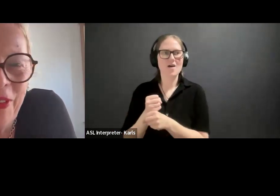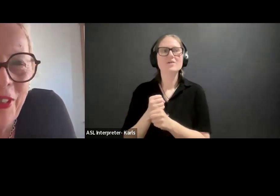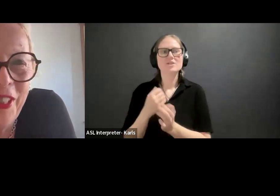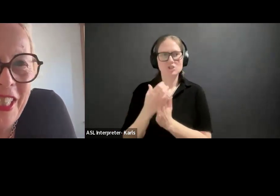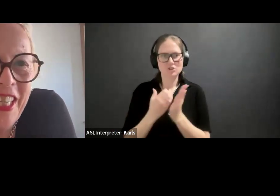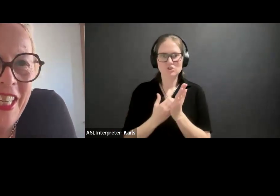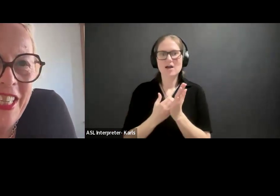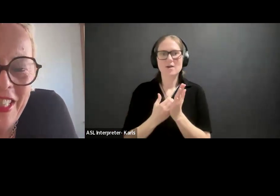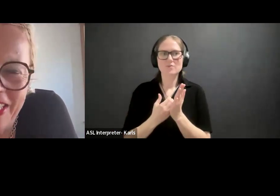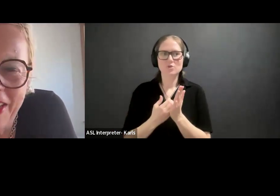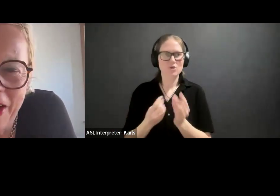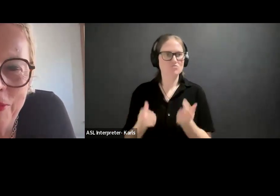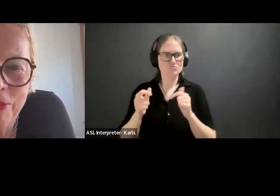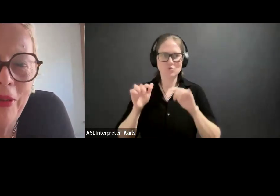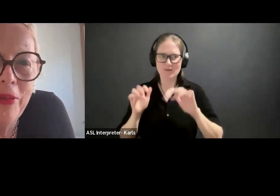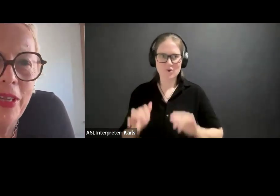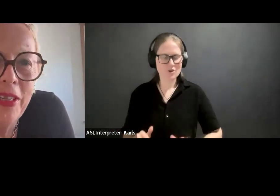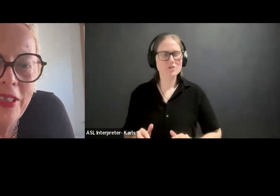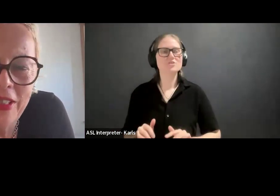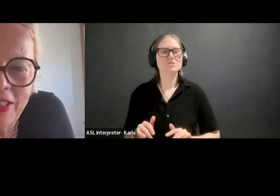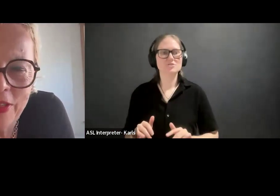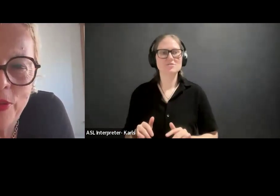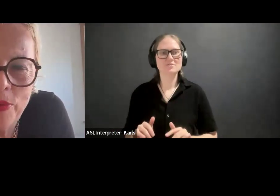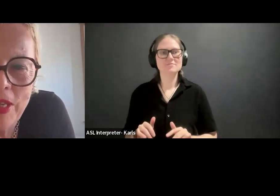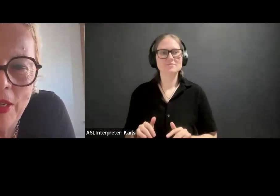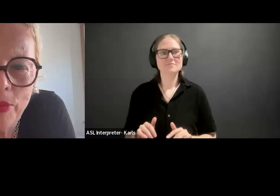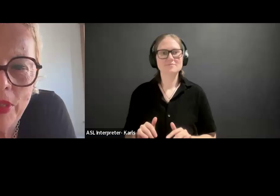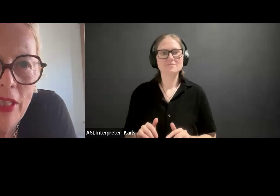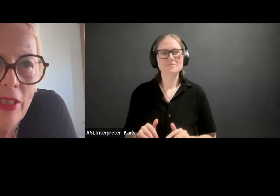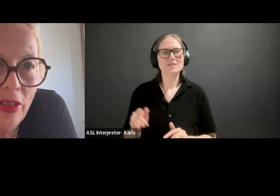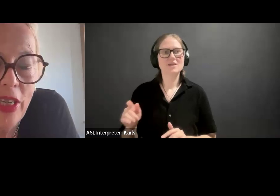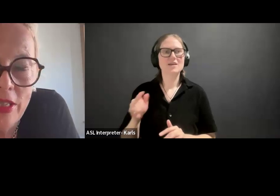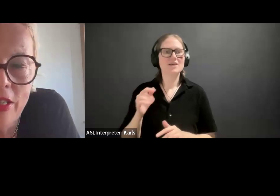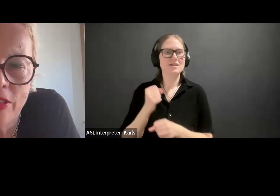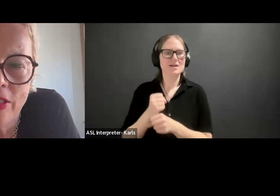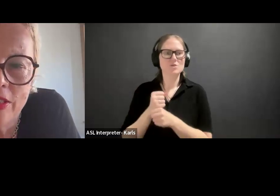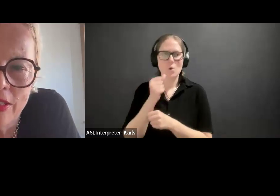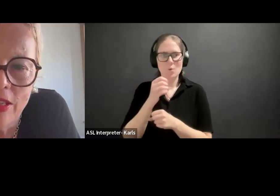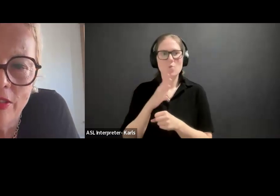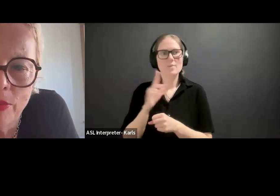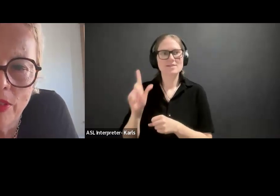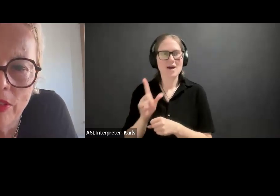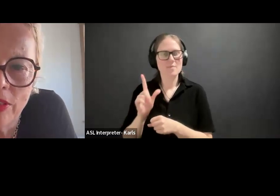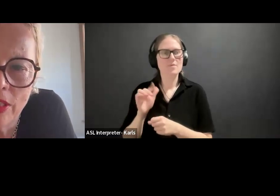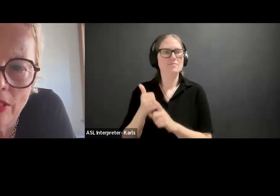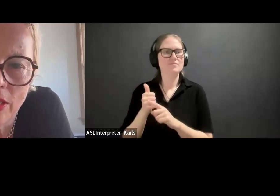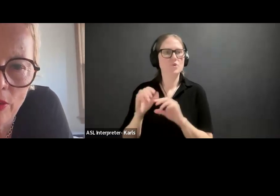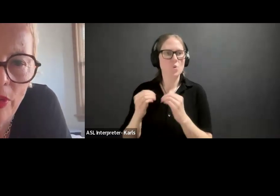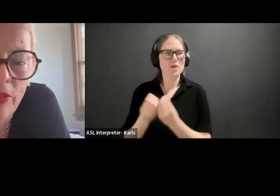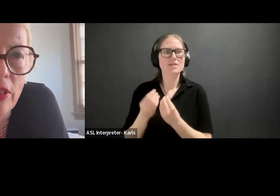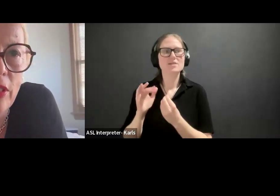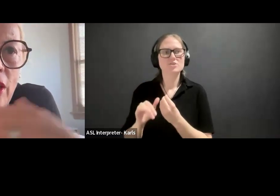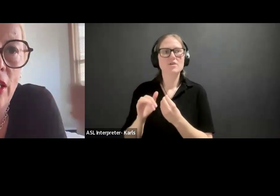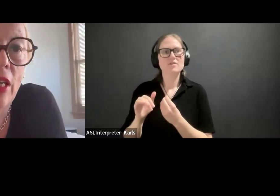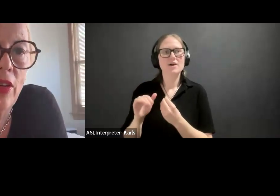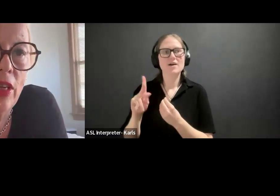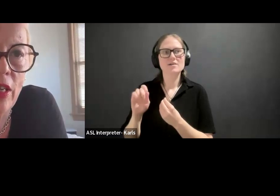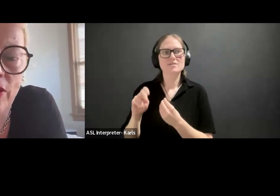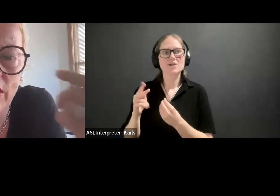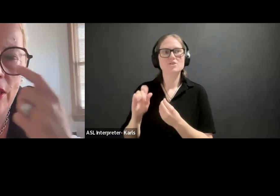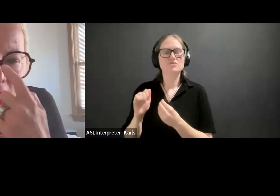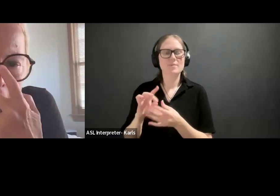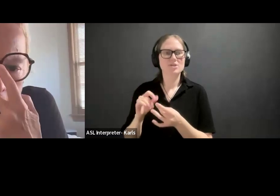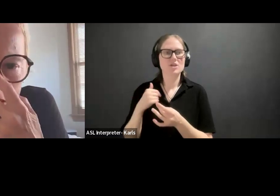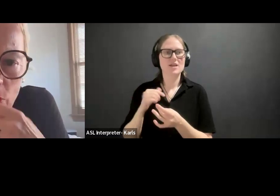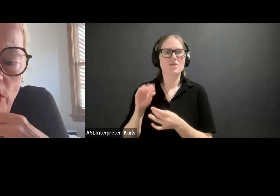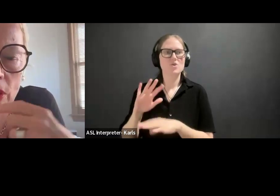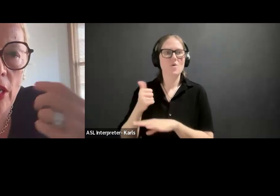perched in the home of the Glasgow Women's Library, an organization that, as Cassandra mentioned, I co-founded a year earlier in 1991.